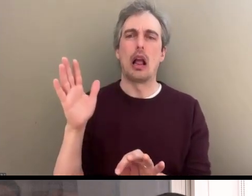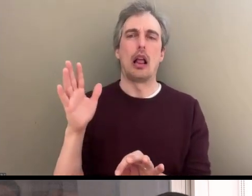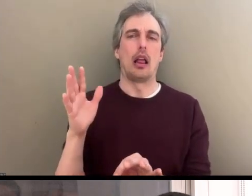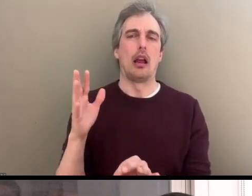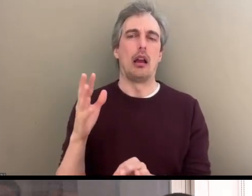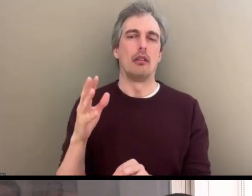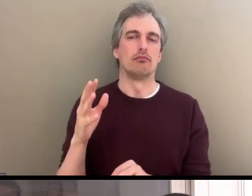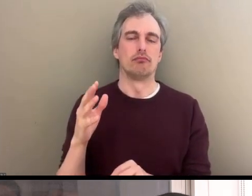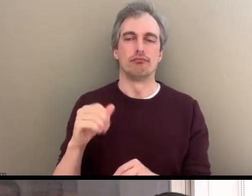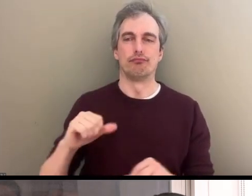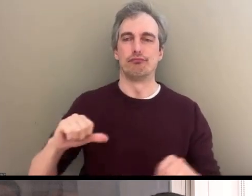of common